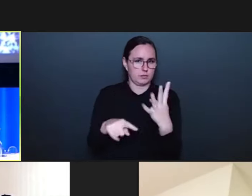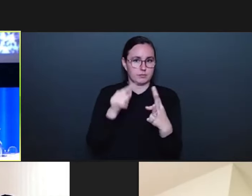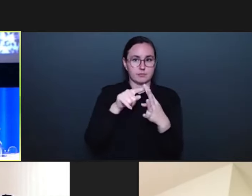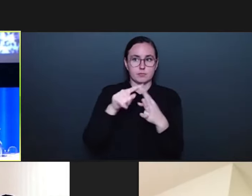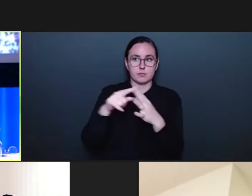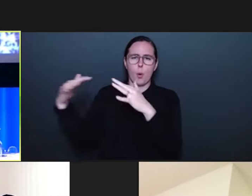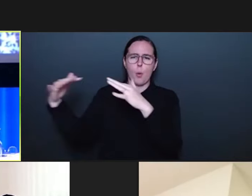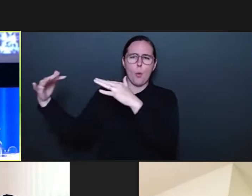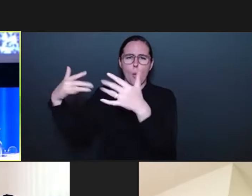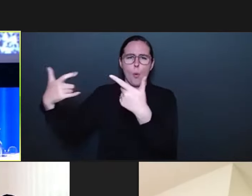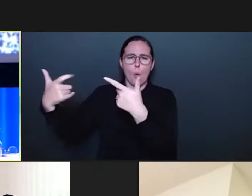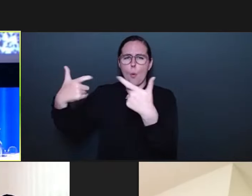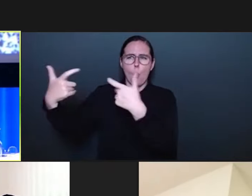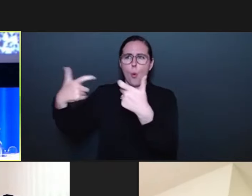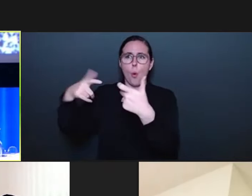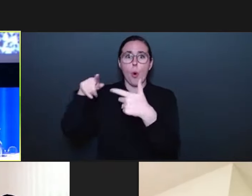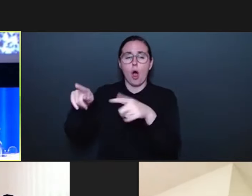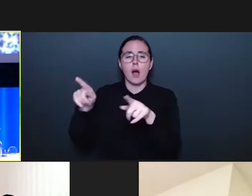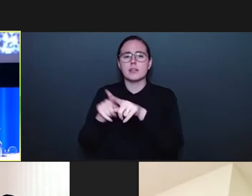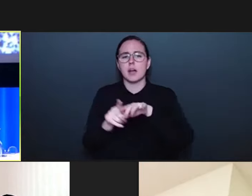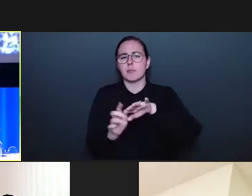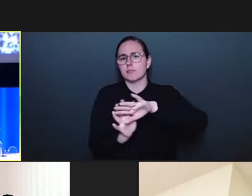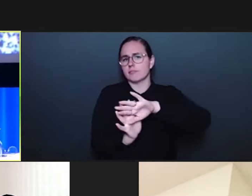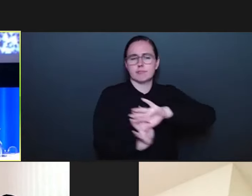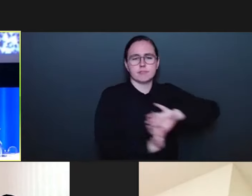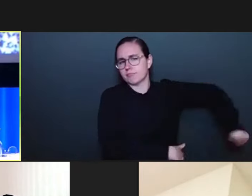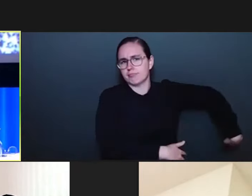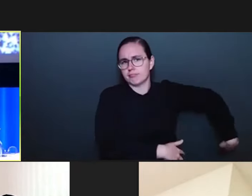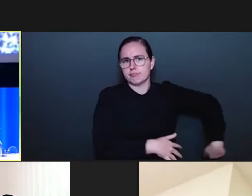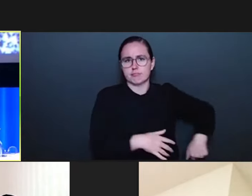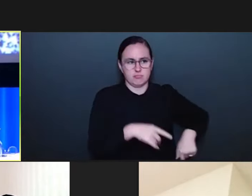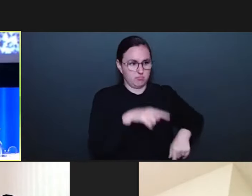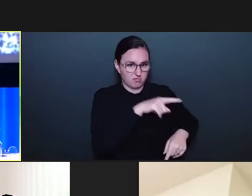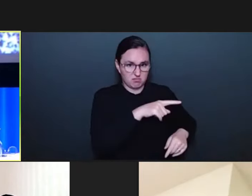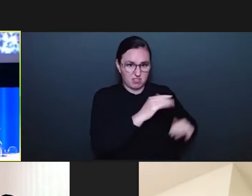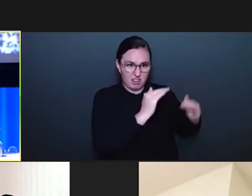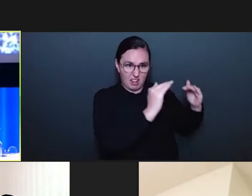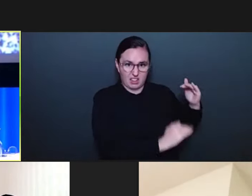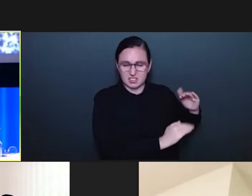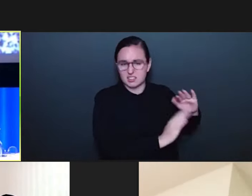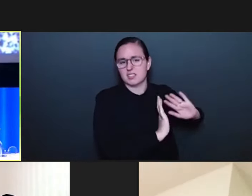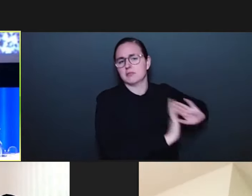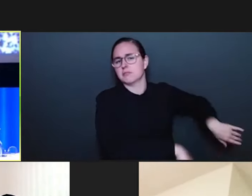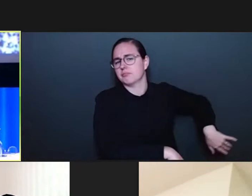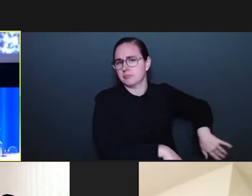one group is out. Conflict also reduces, as we've seen, we're hearing stories come out of Sudan